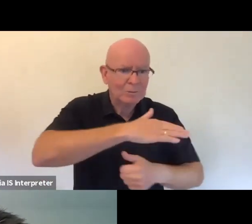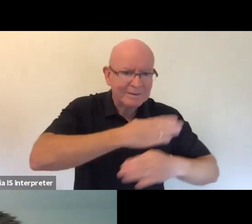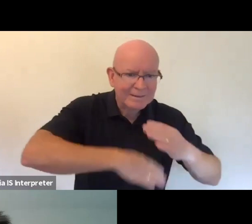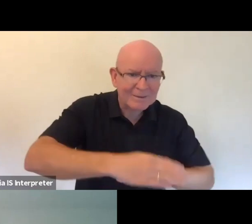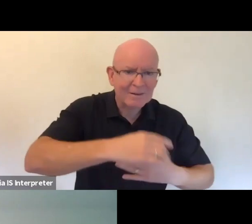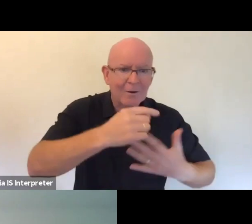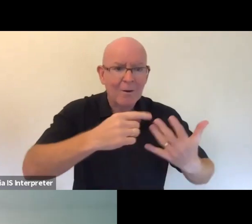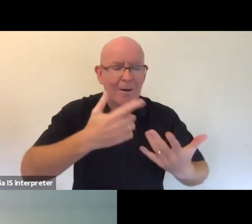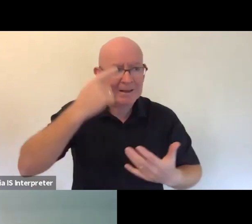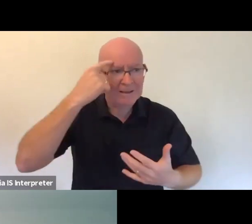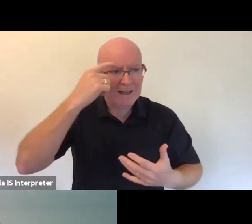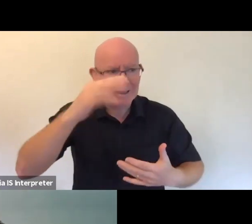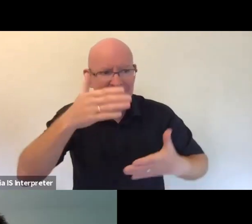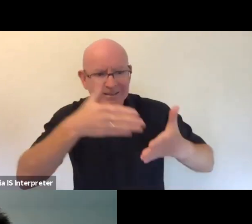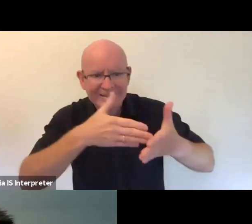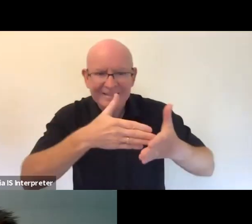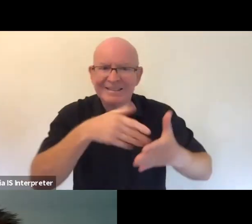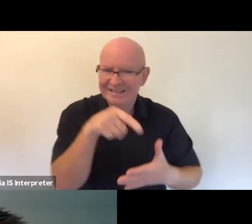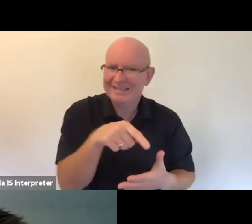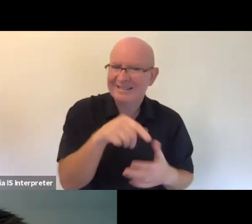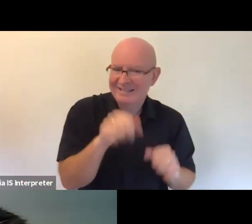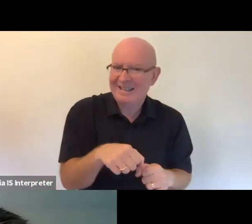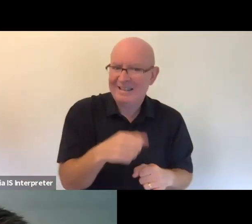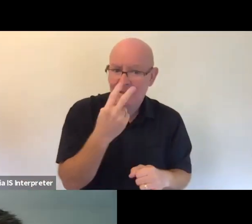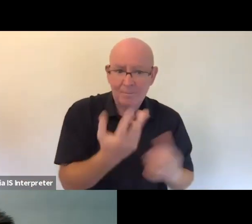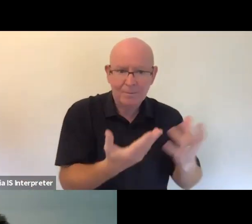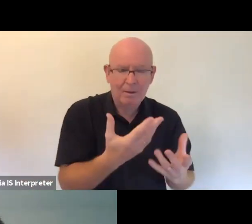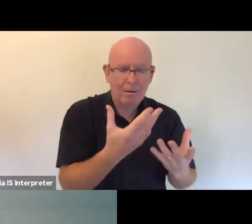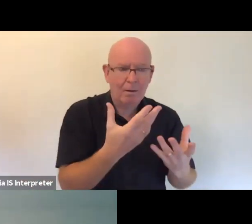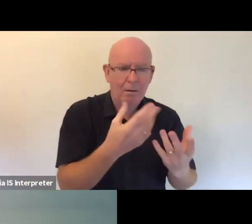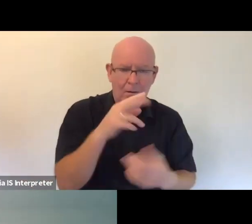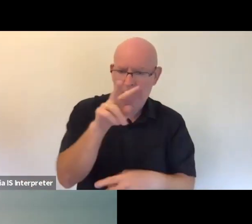And then, this can be used as a referral to community disability assessment.